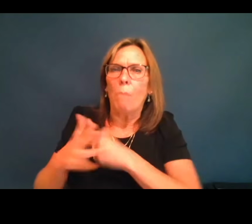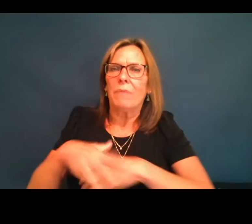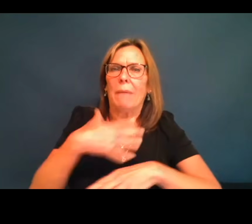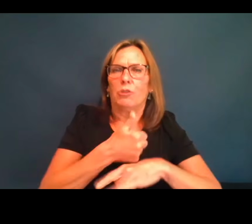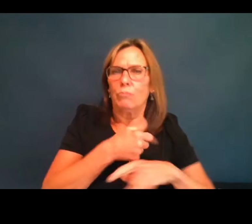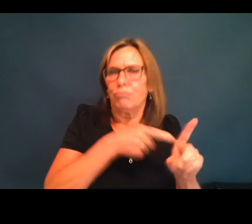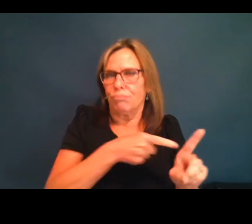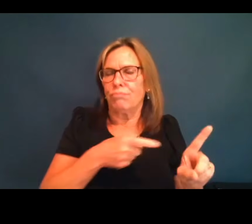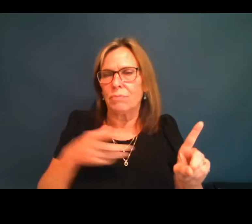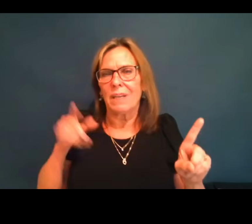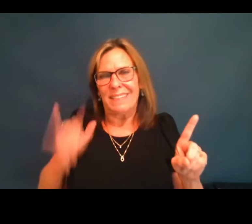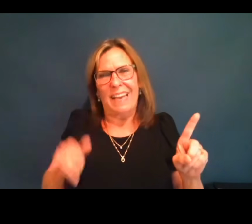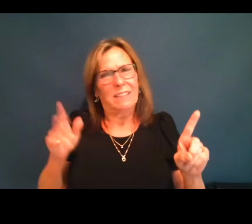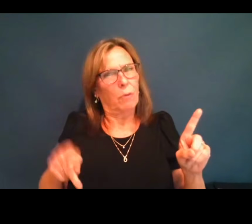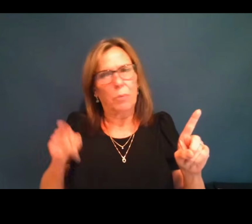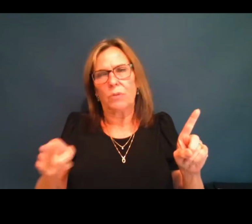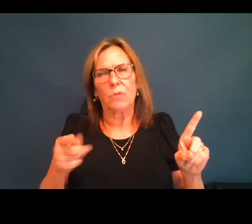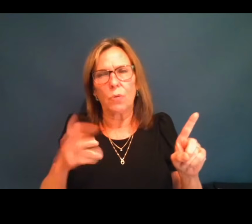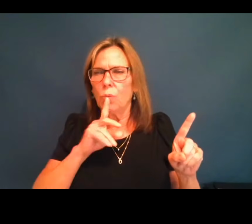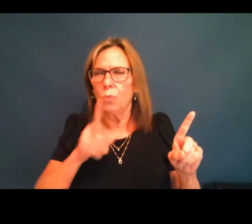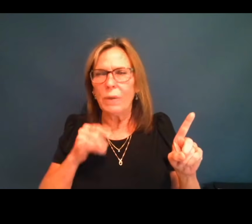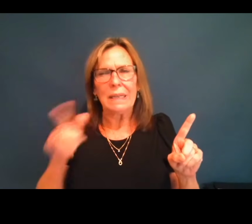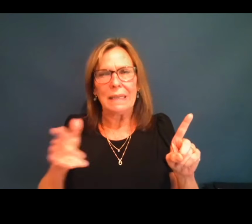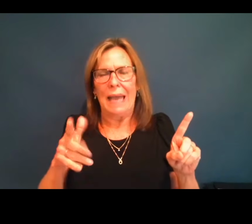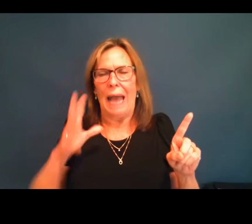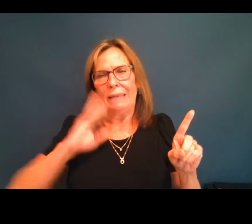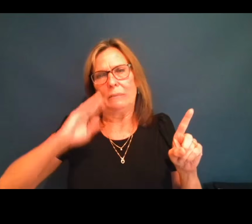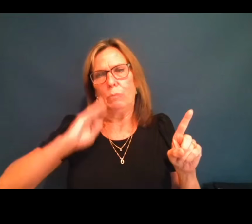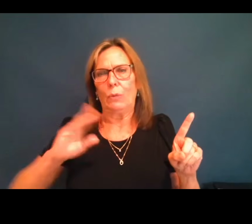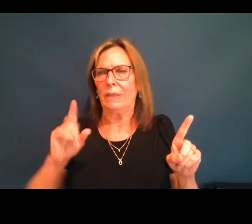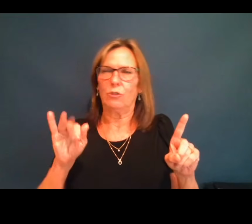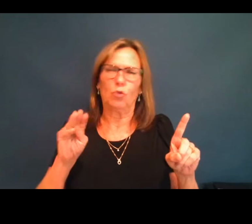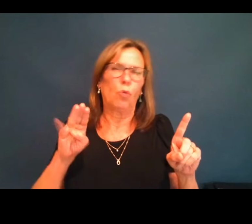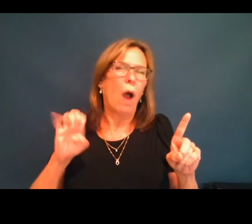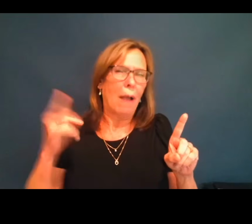got a lot of really great questions, I've also copied those questions, so if you wanted to answer those at some